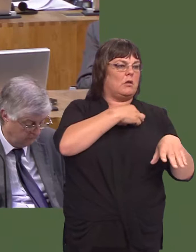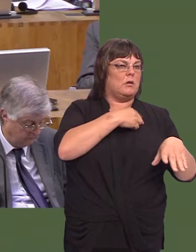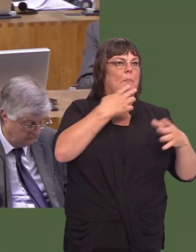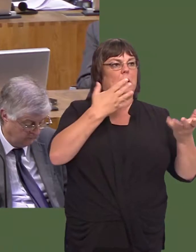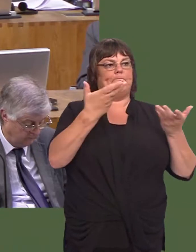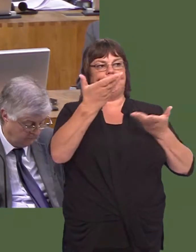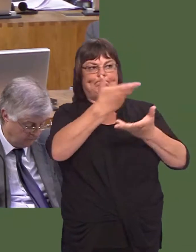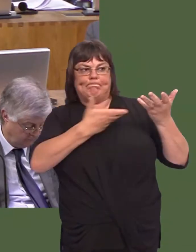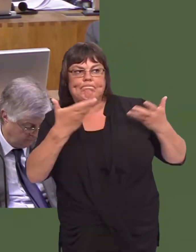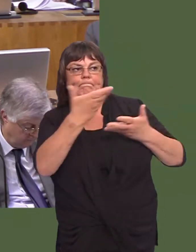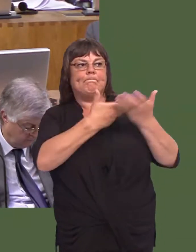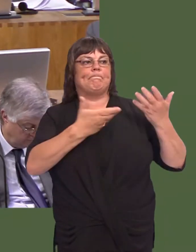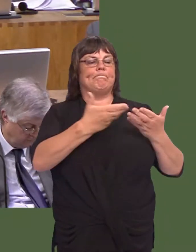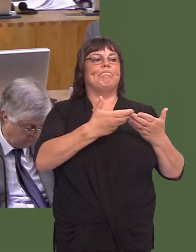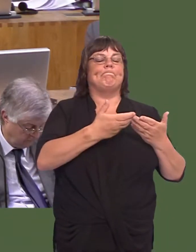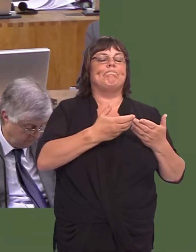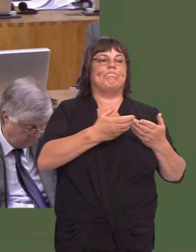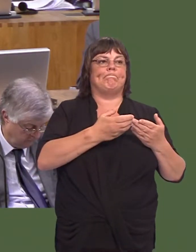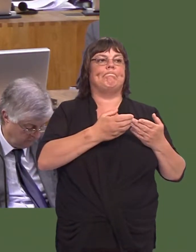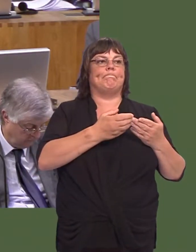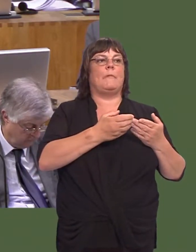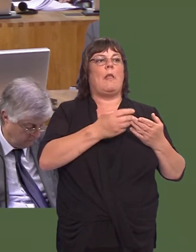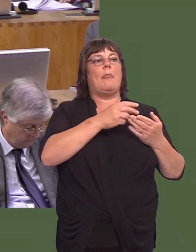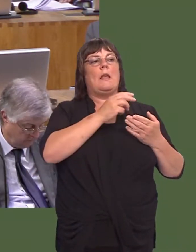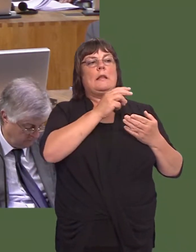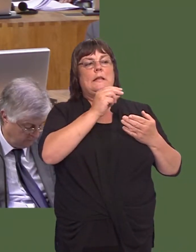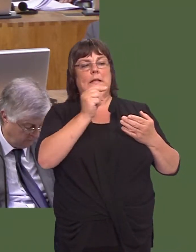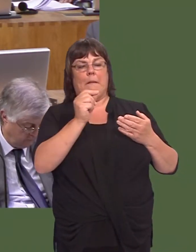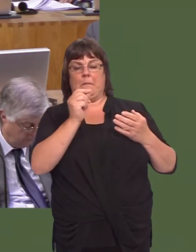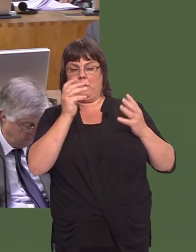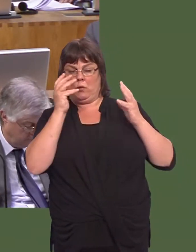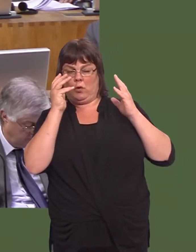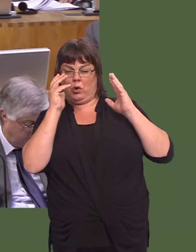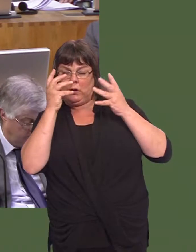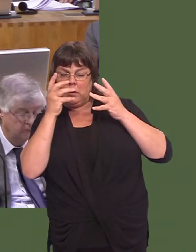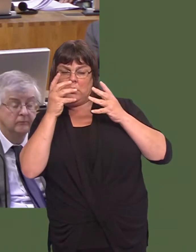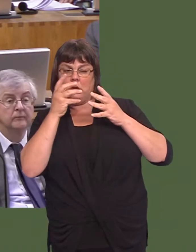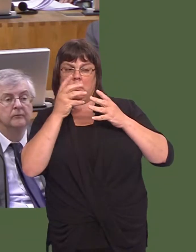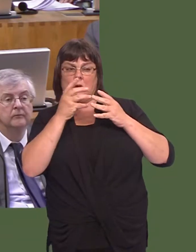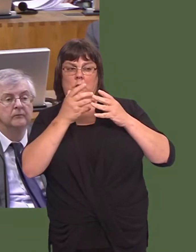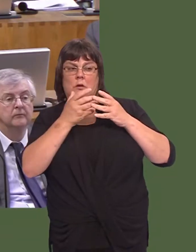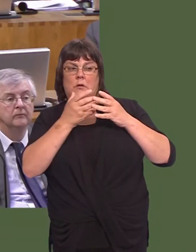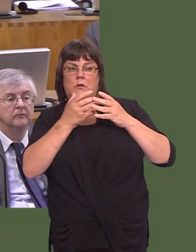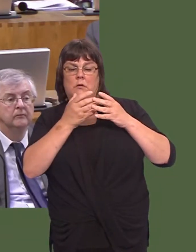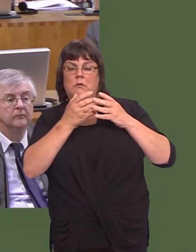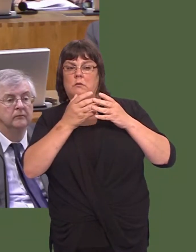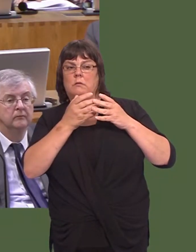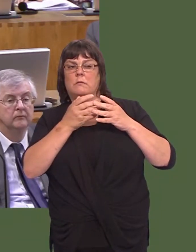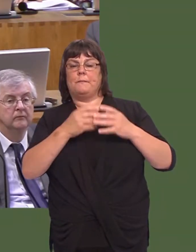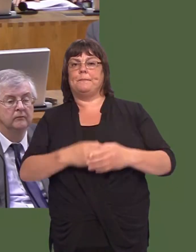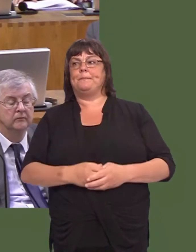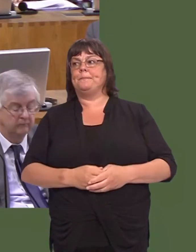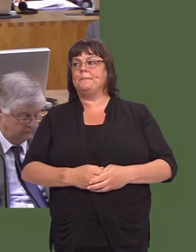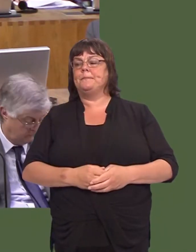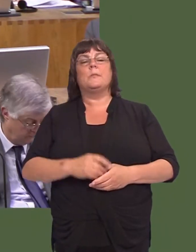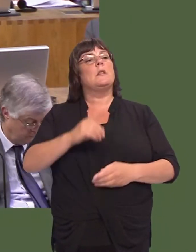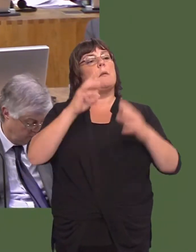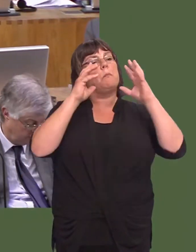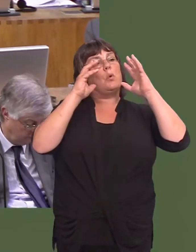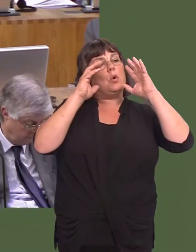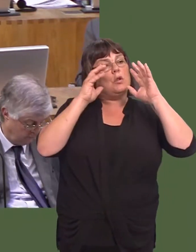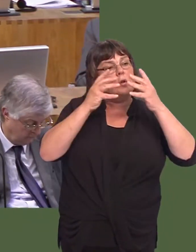It is true to say that there are concerns about what will happen following the United